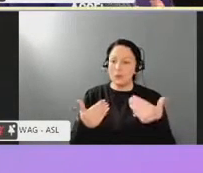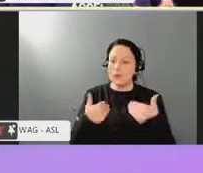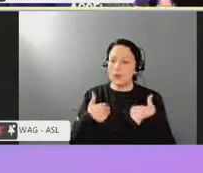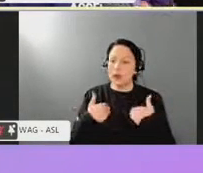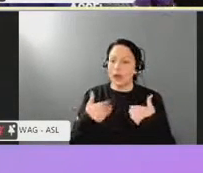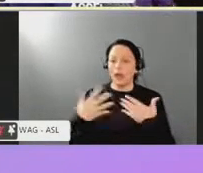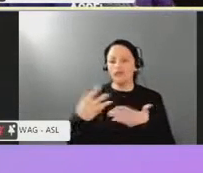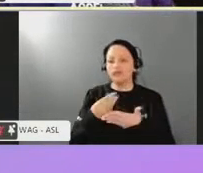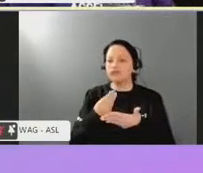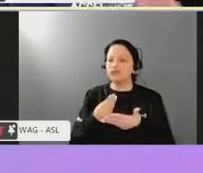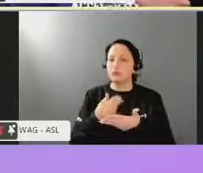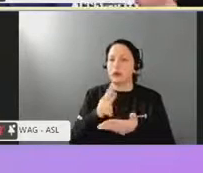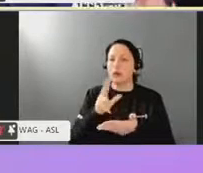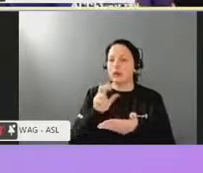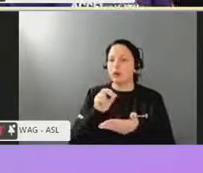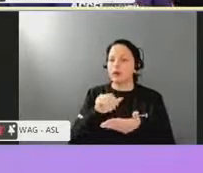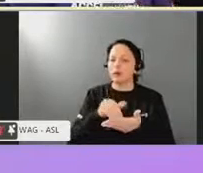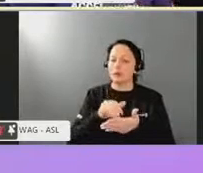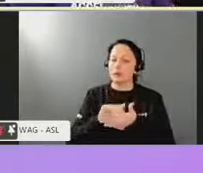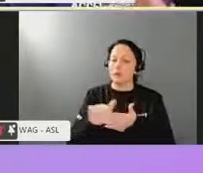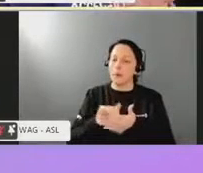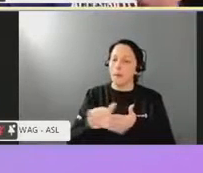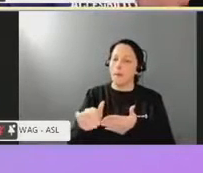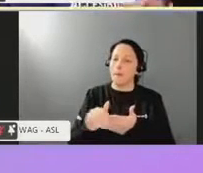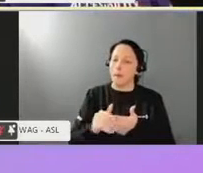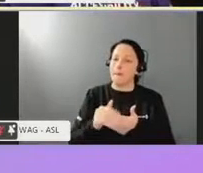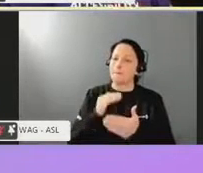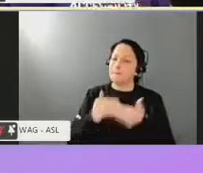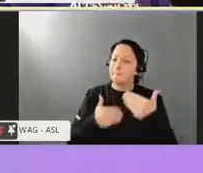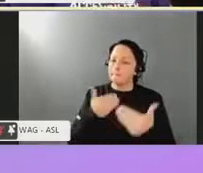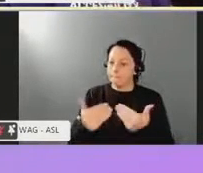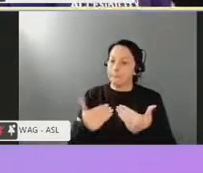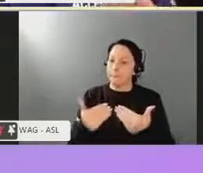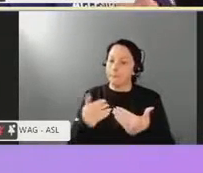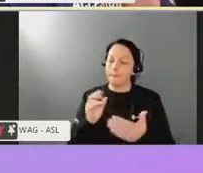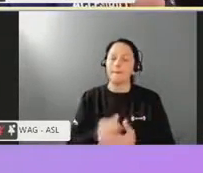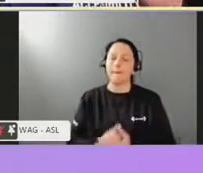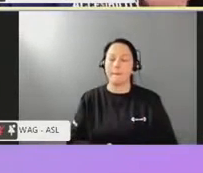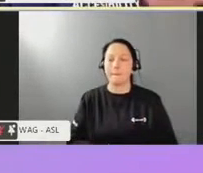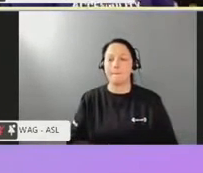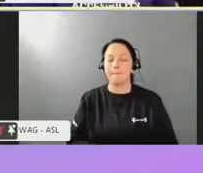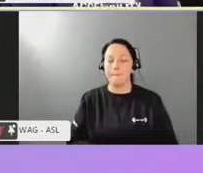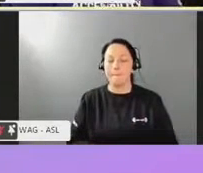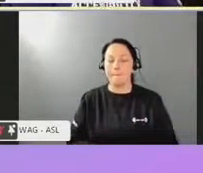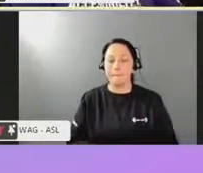$1000, that basically mean that I convert -- I have a